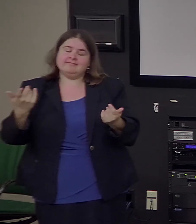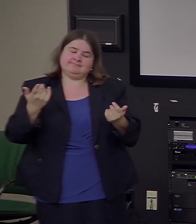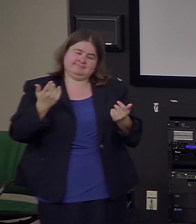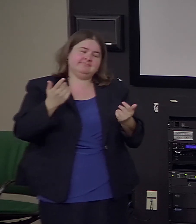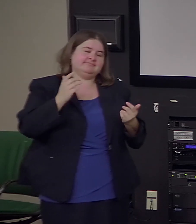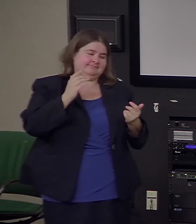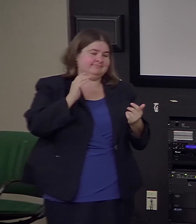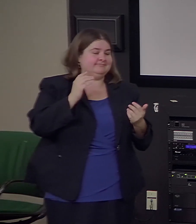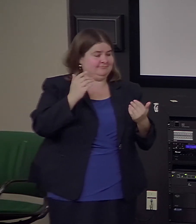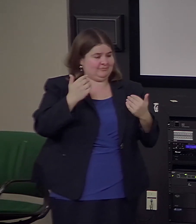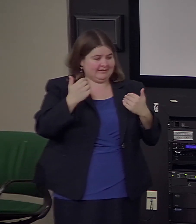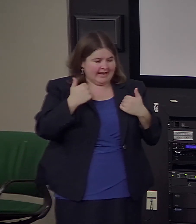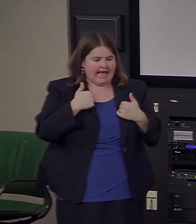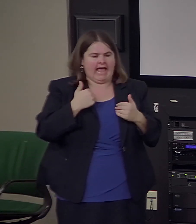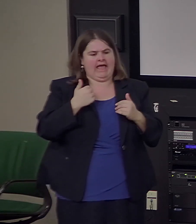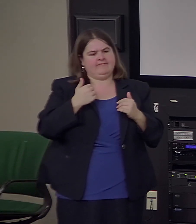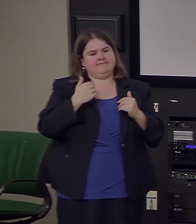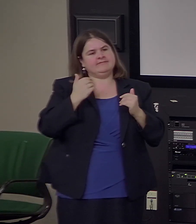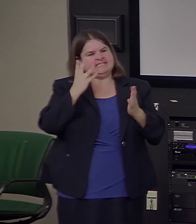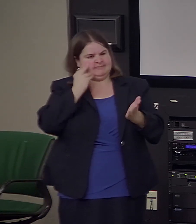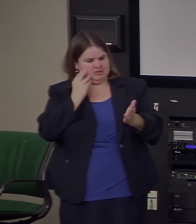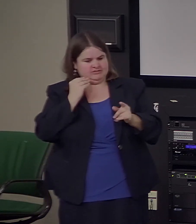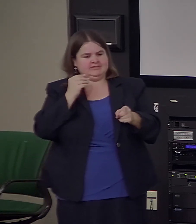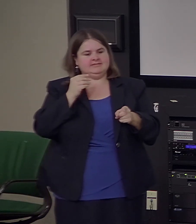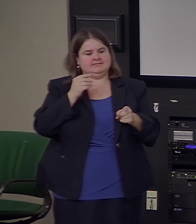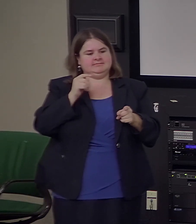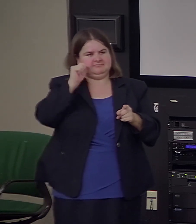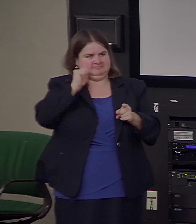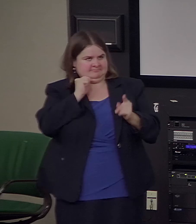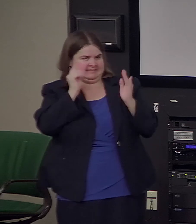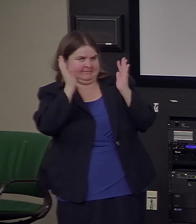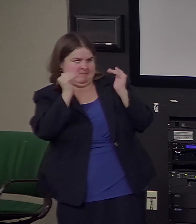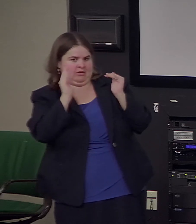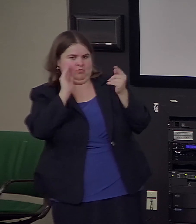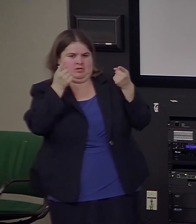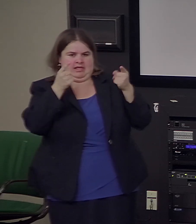that are expected to occur during that period of time.